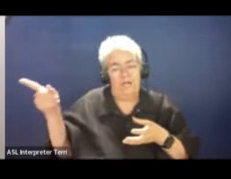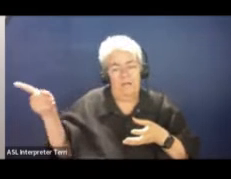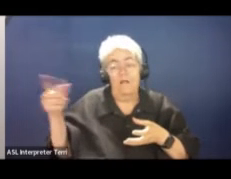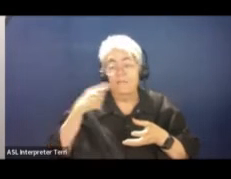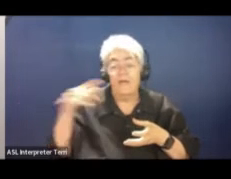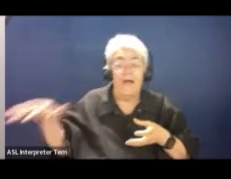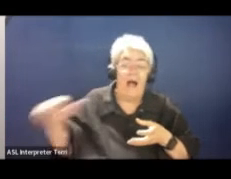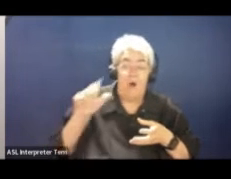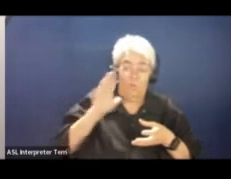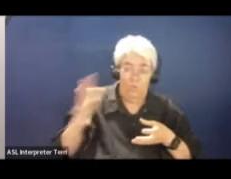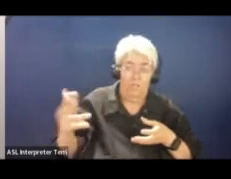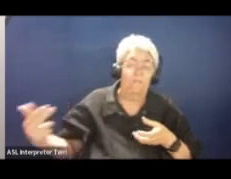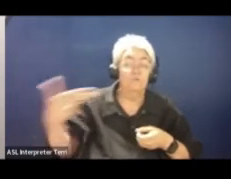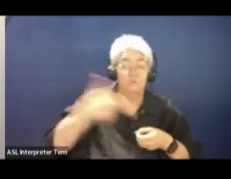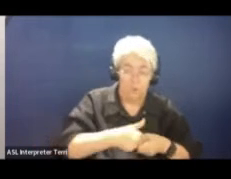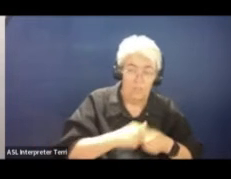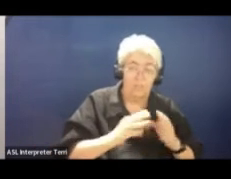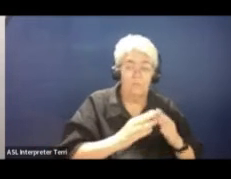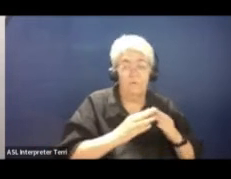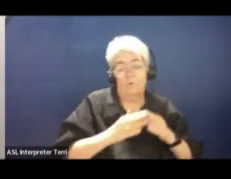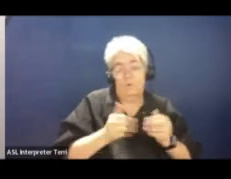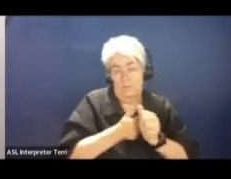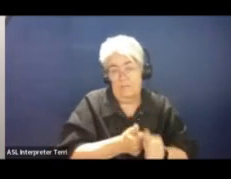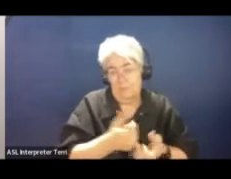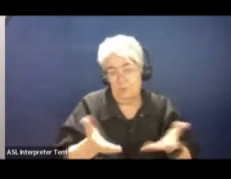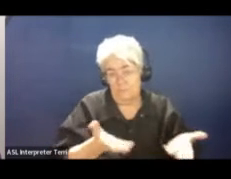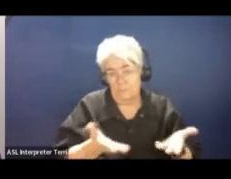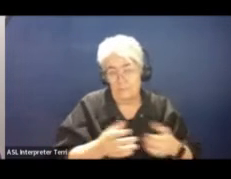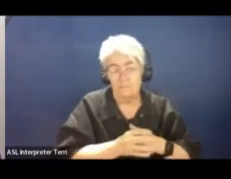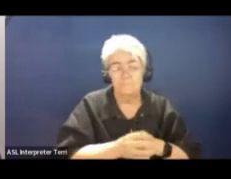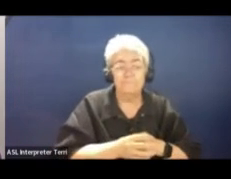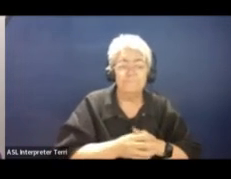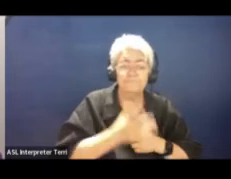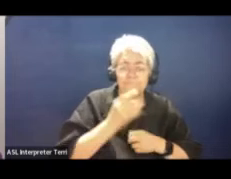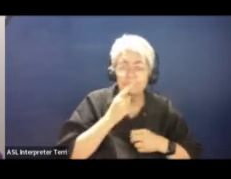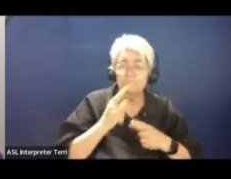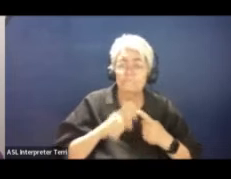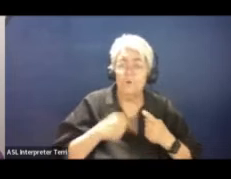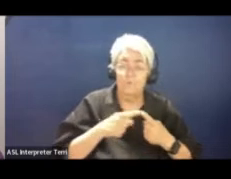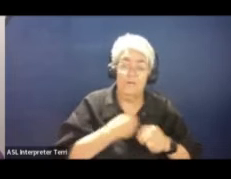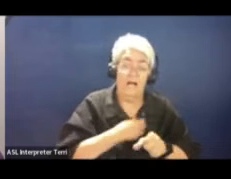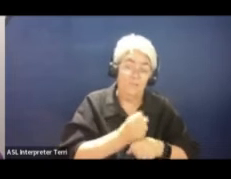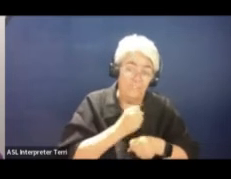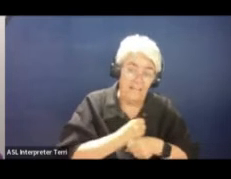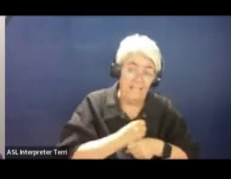connect to our community based services. In fact, since I created this presentation for